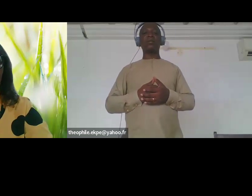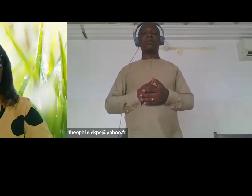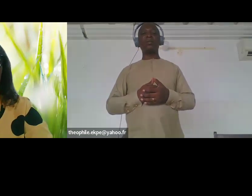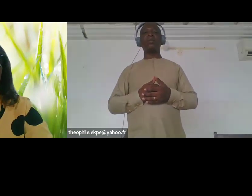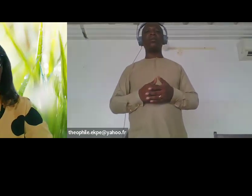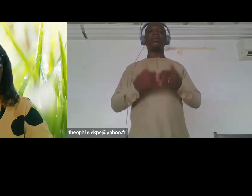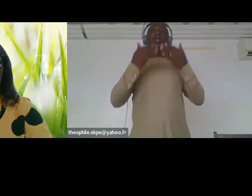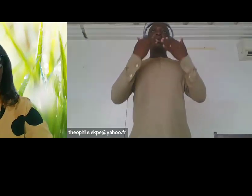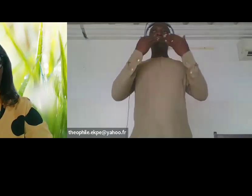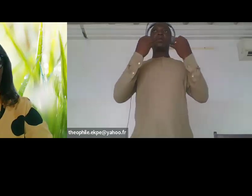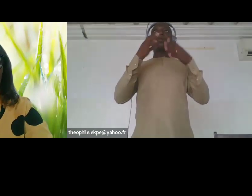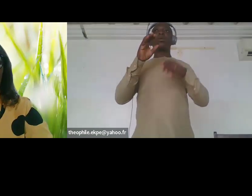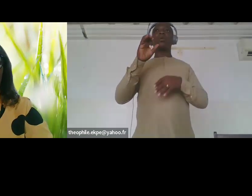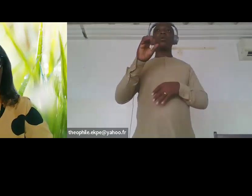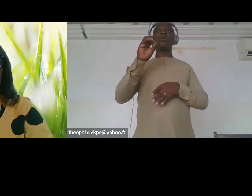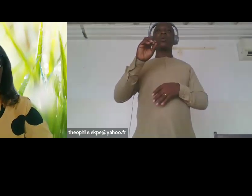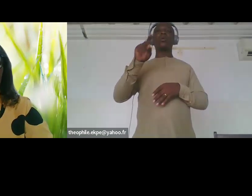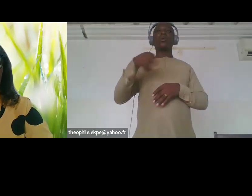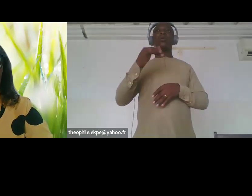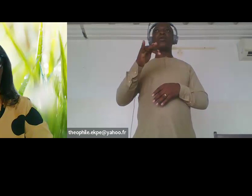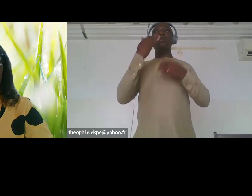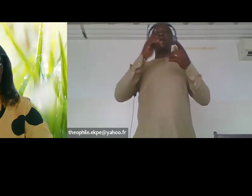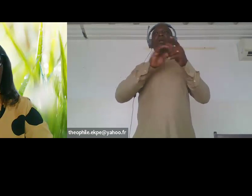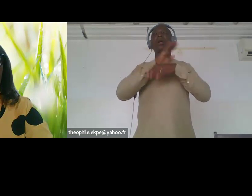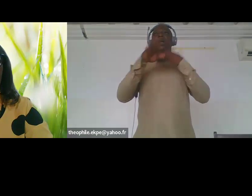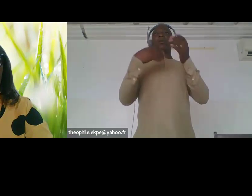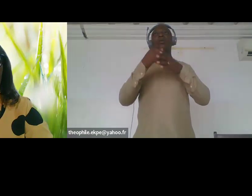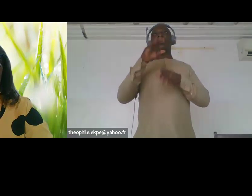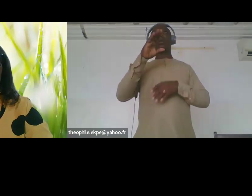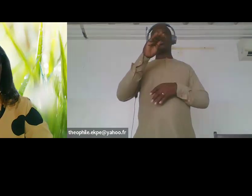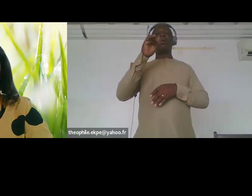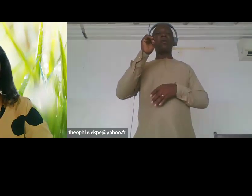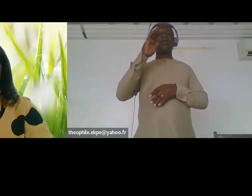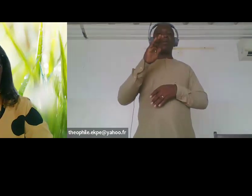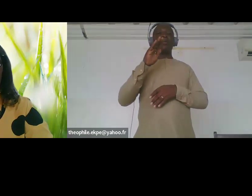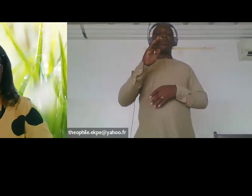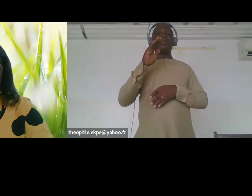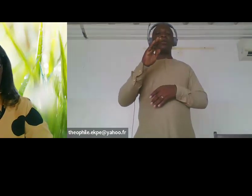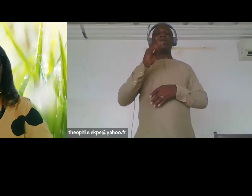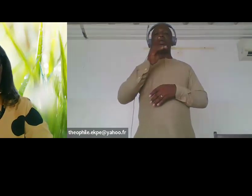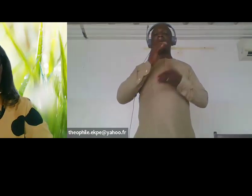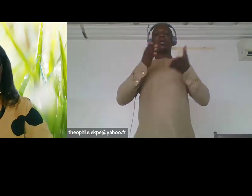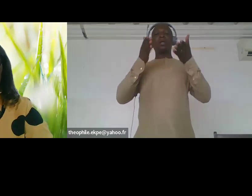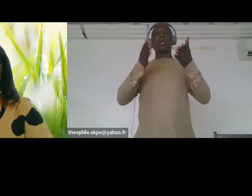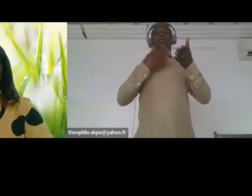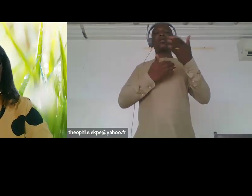everyone for attending um i would like to say that today than ever uh climate